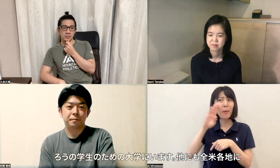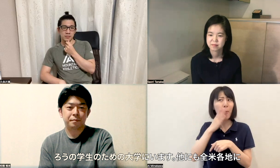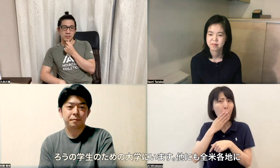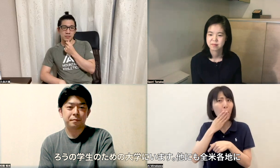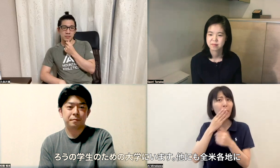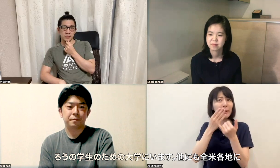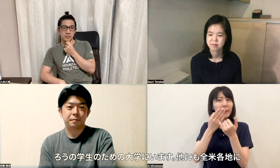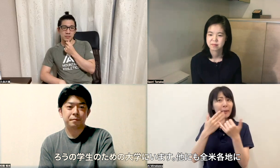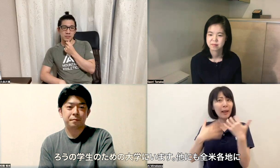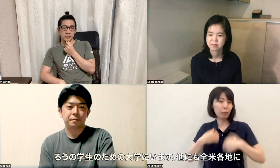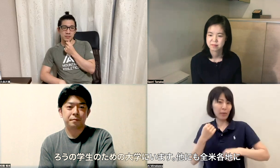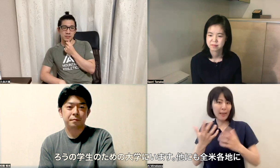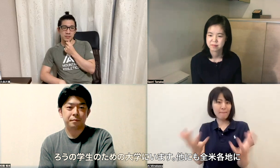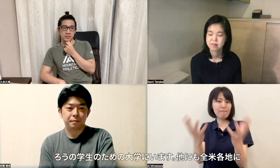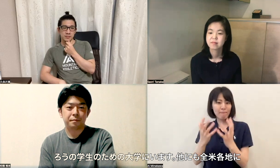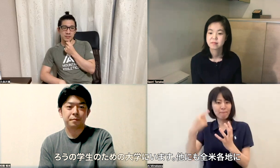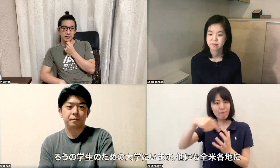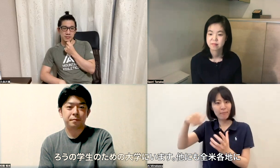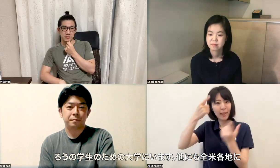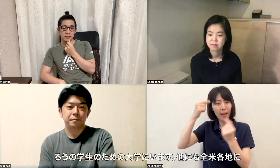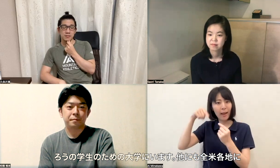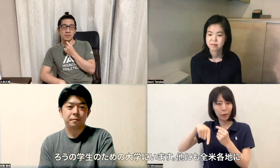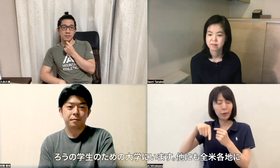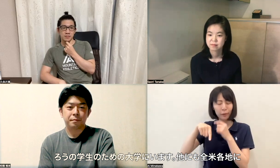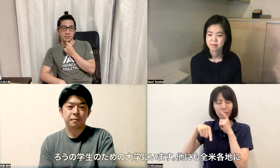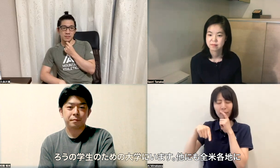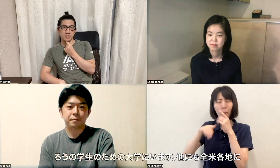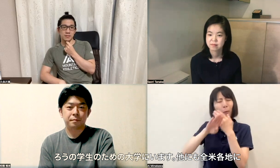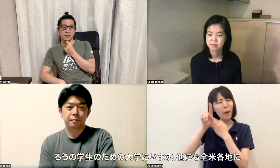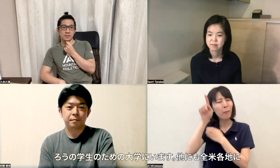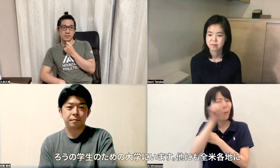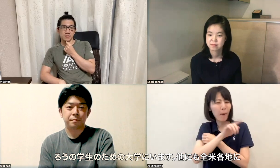There are other universities for deaf students,